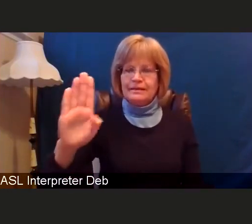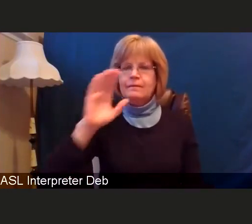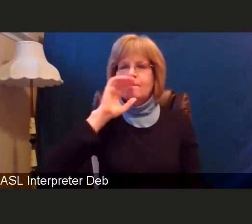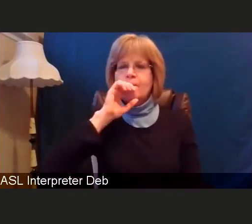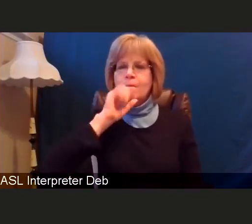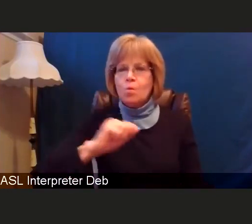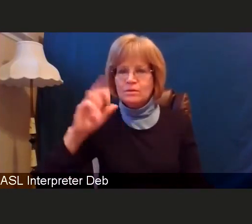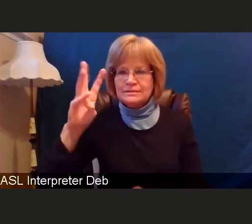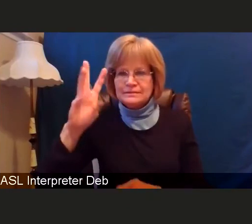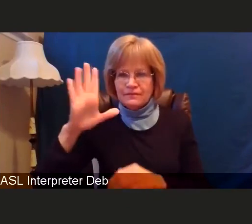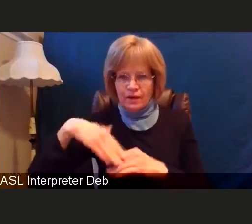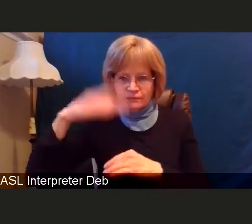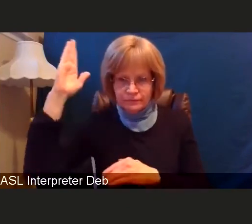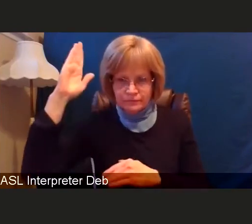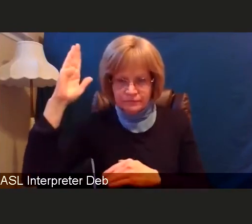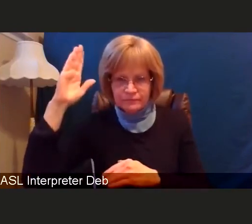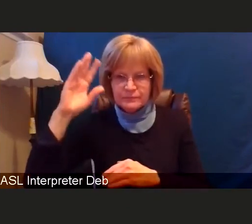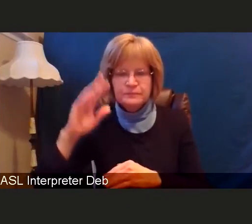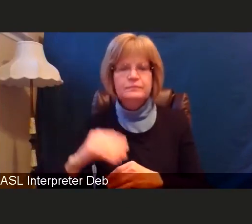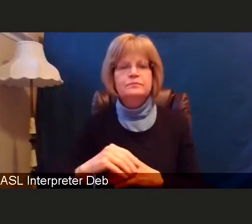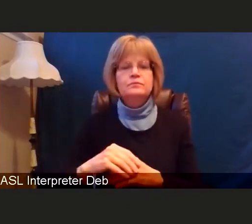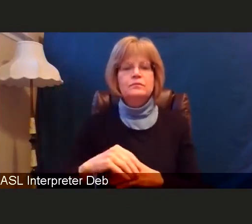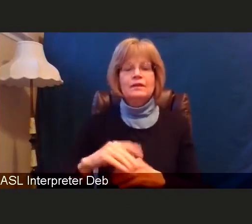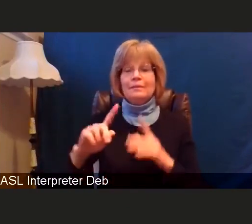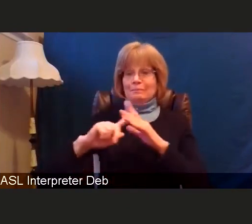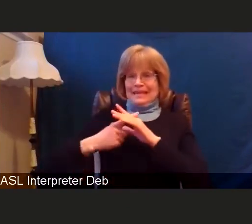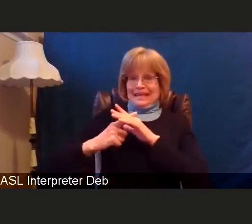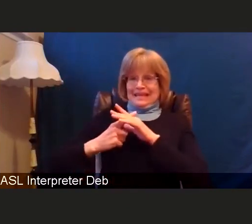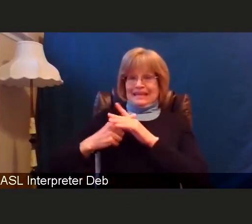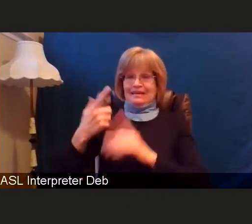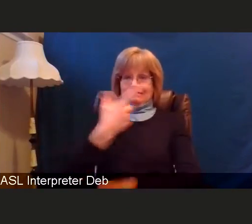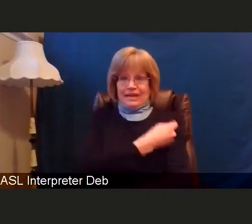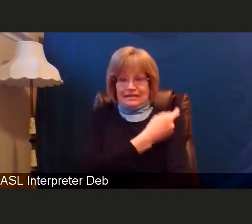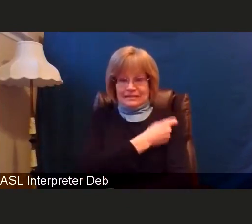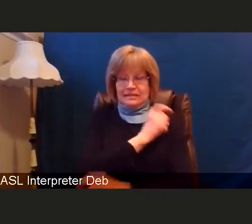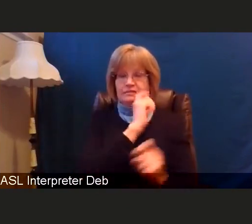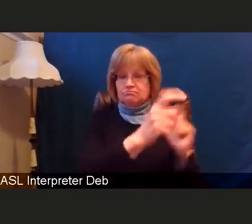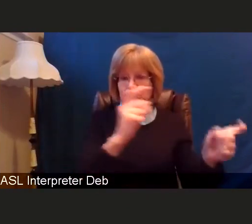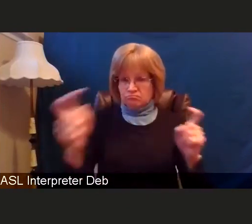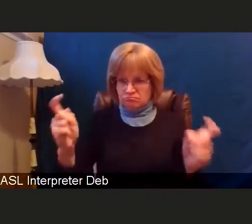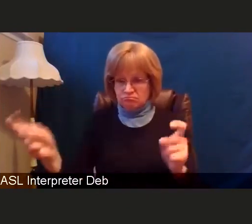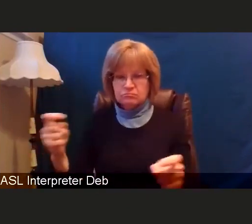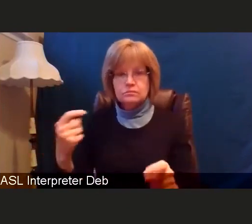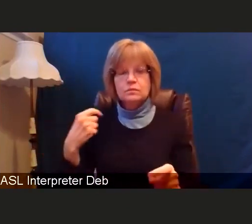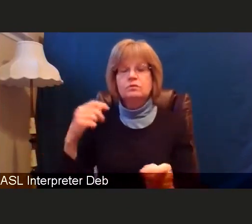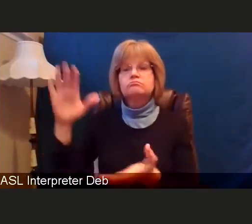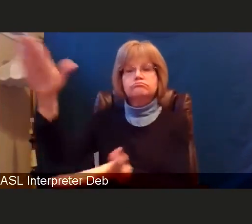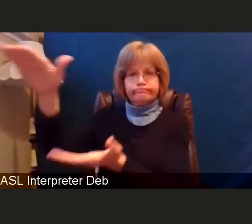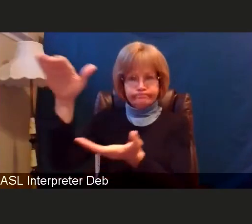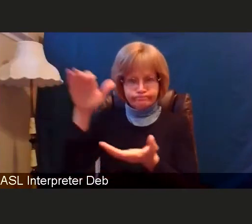when the vaccine was being allocated out to everybody we received allocations based upon things